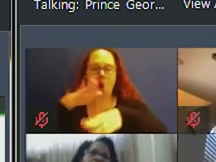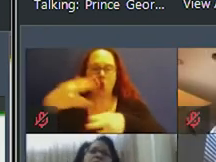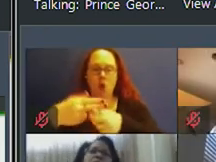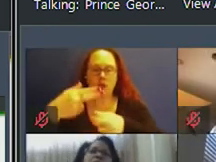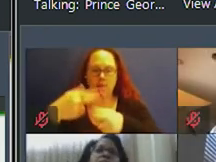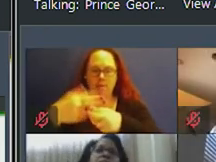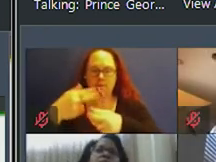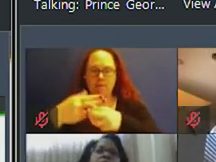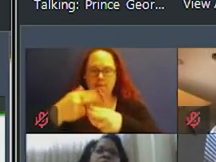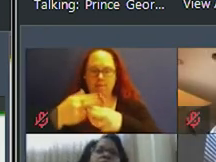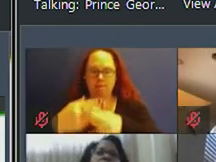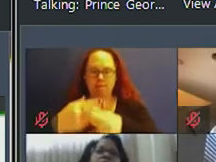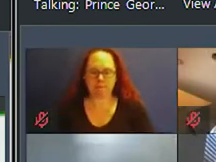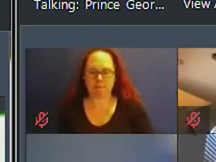Mike, Michelle, Esther Lynn.